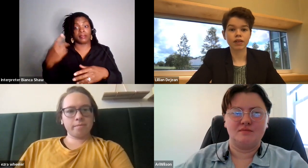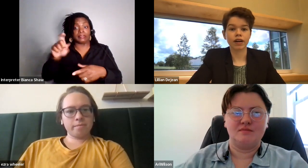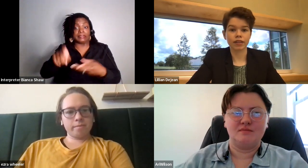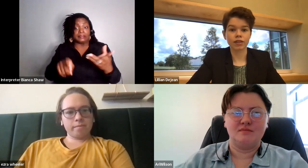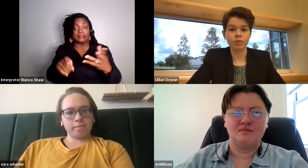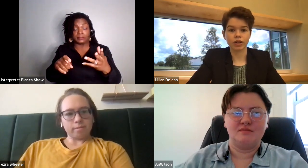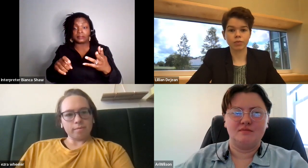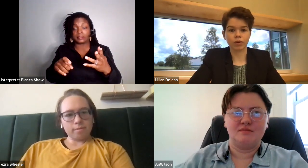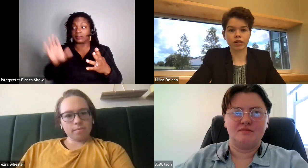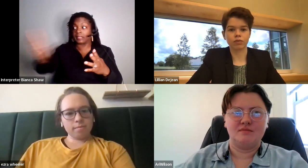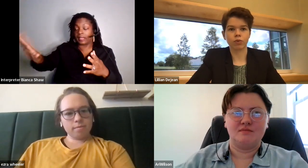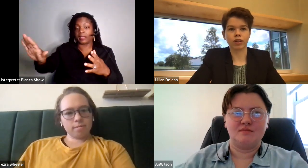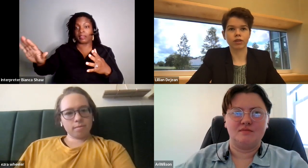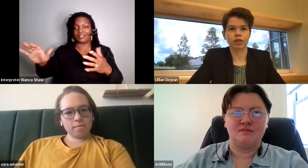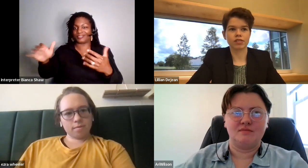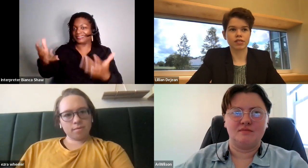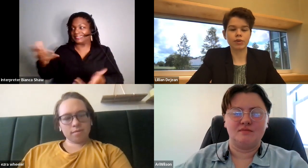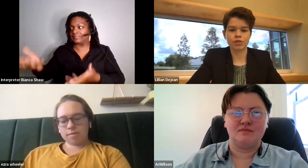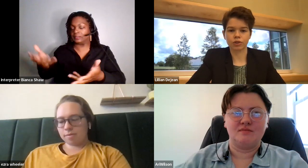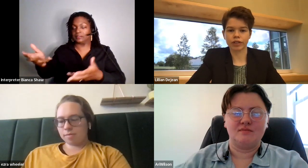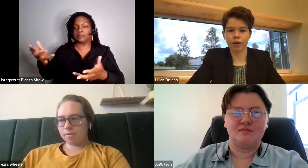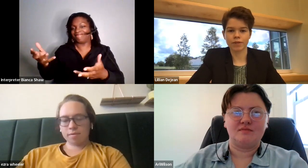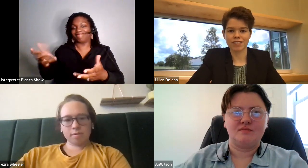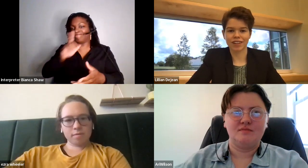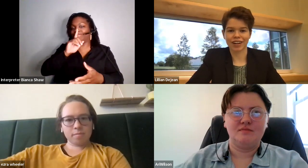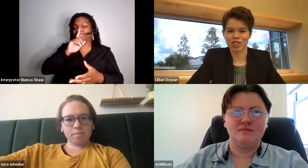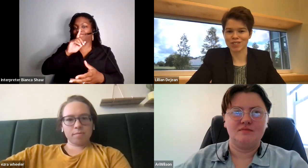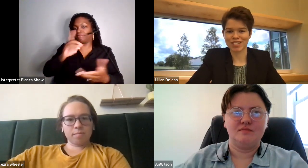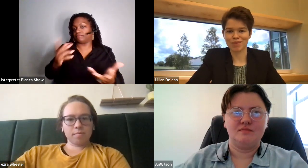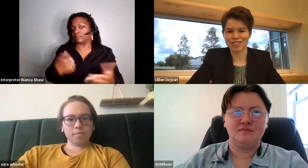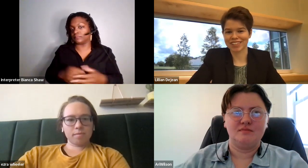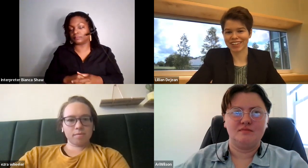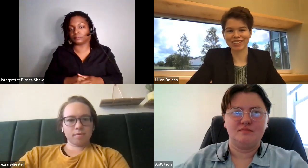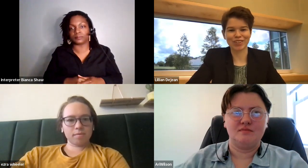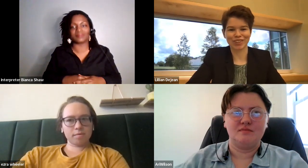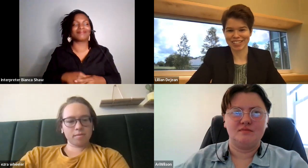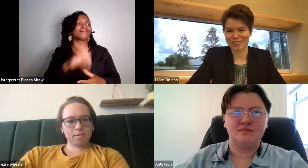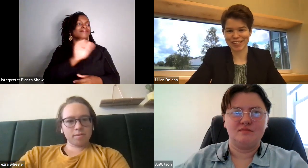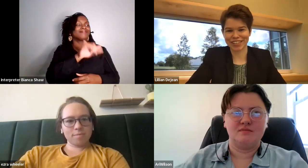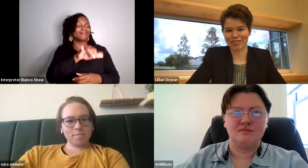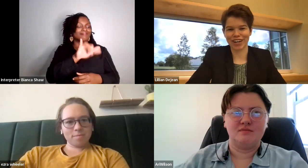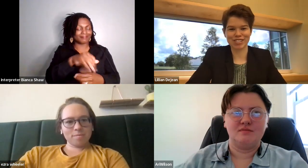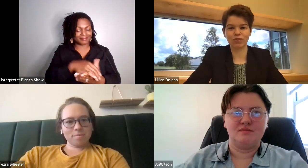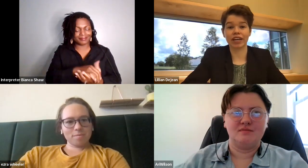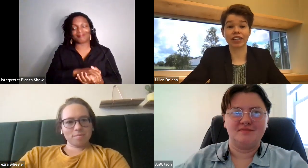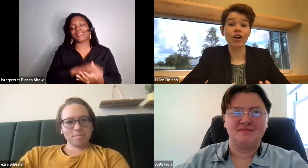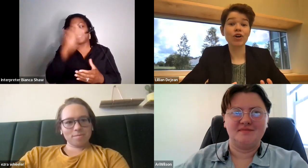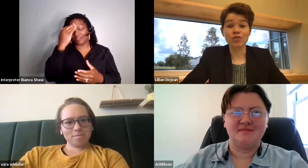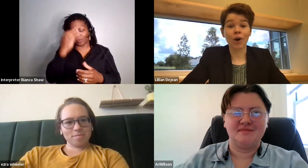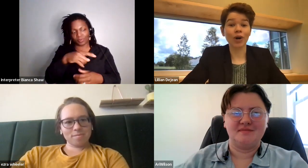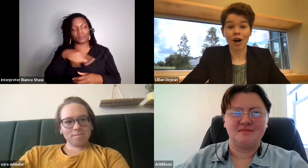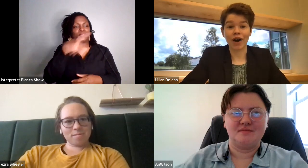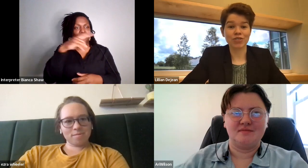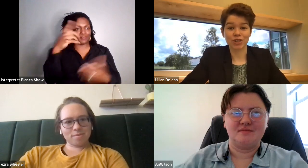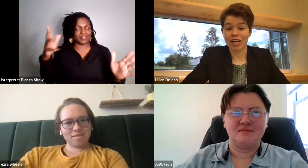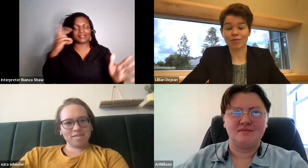I think you bring up a really good point because as I was growing up as a young person. I know you guys have seen the advice of like don't come out to your family.